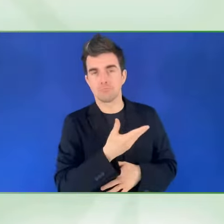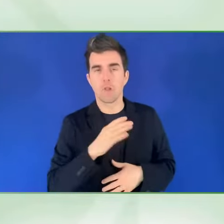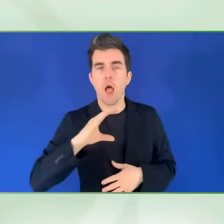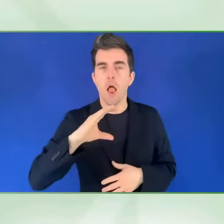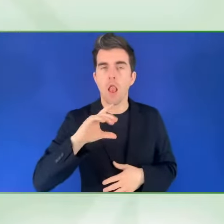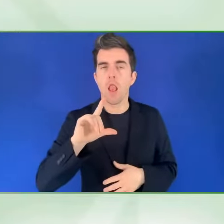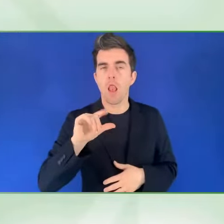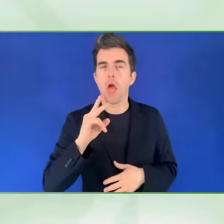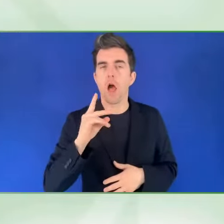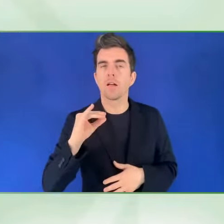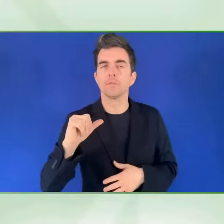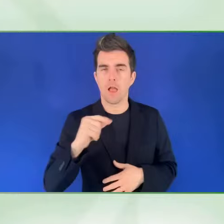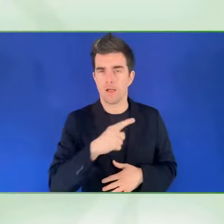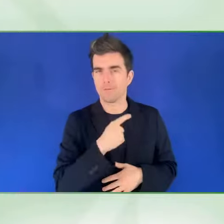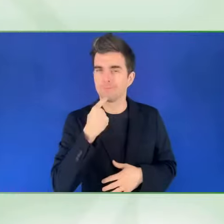music through photography.